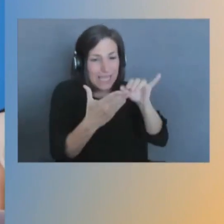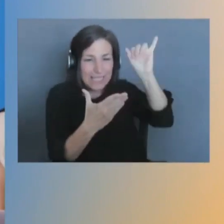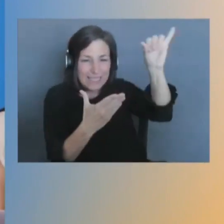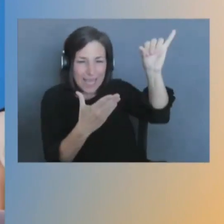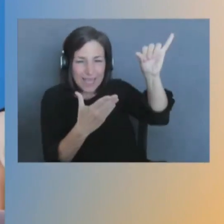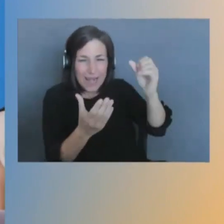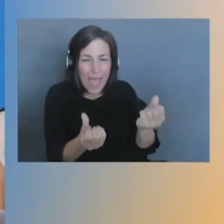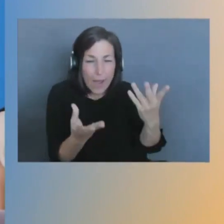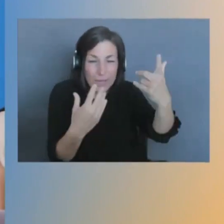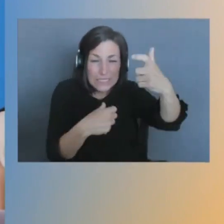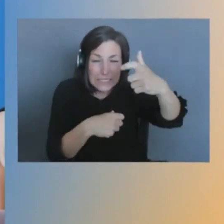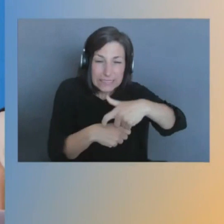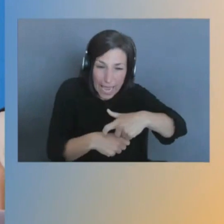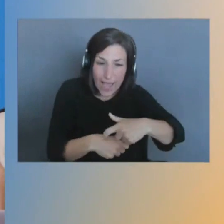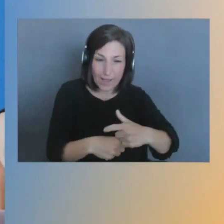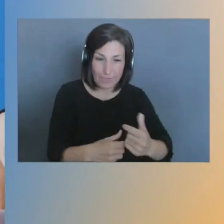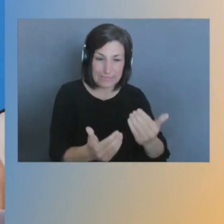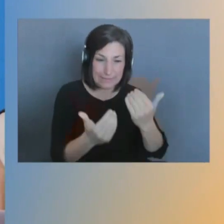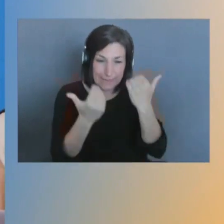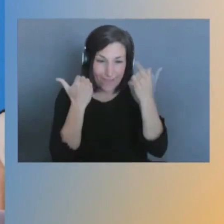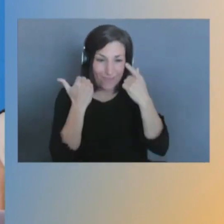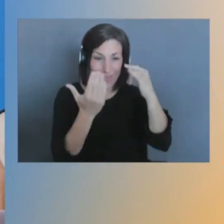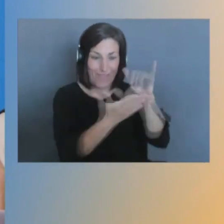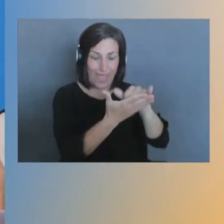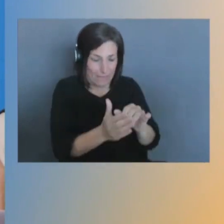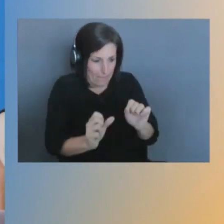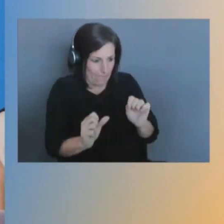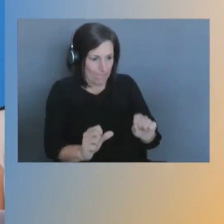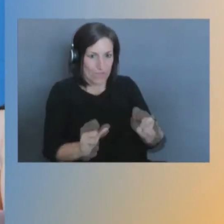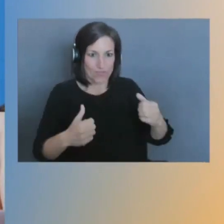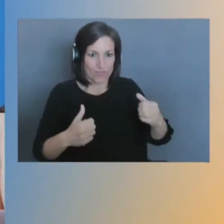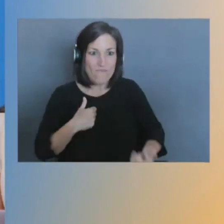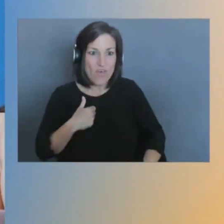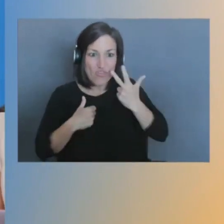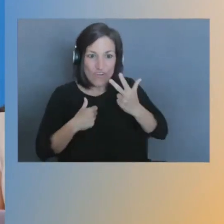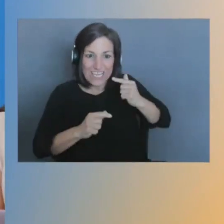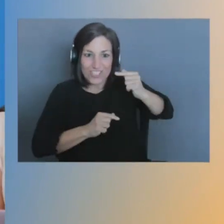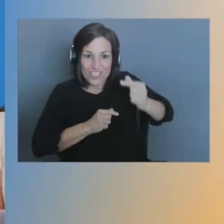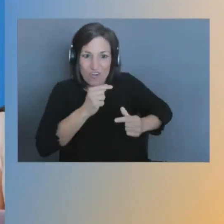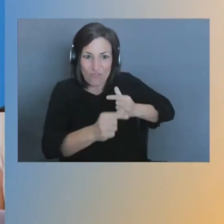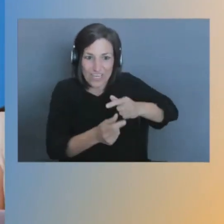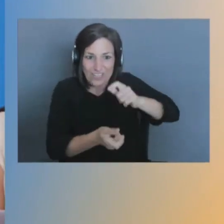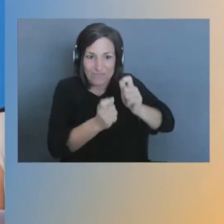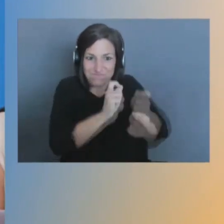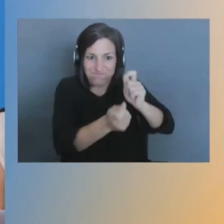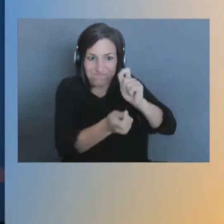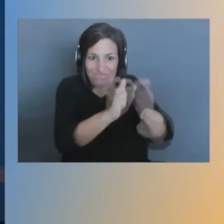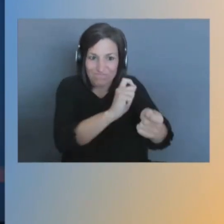the ability in that environment to have had three generations and since 2018, so four years, right?